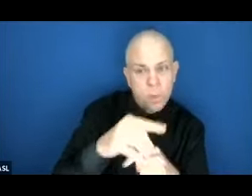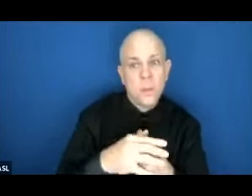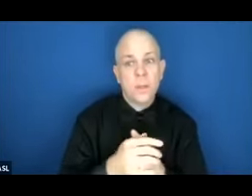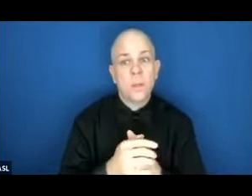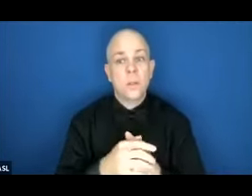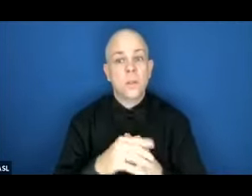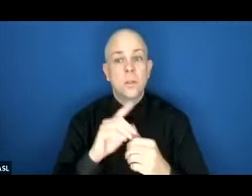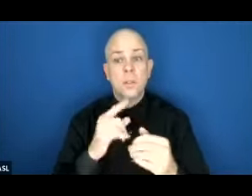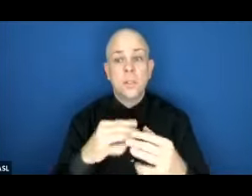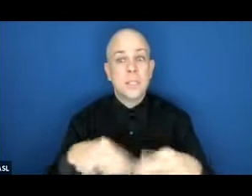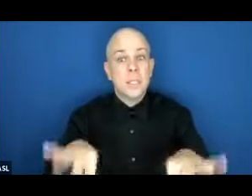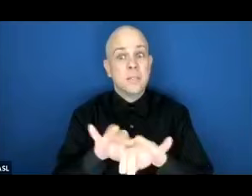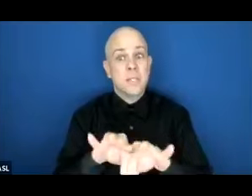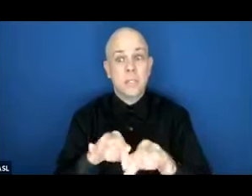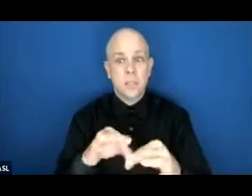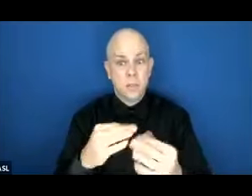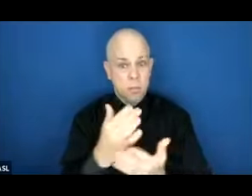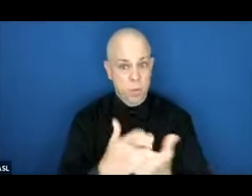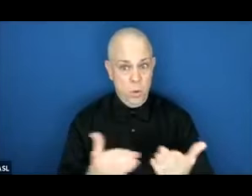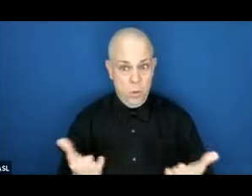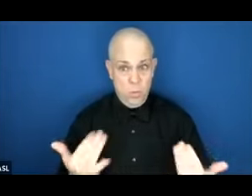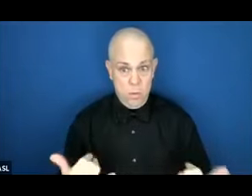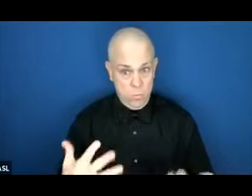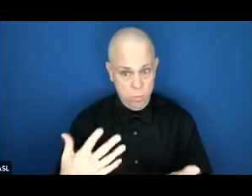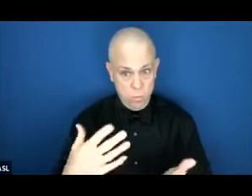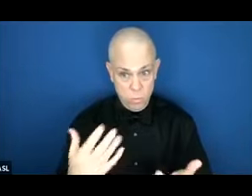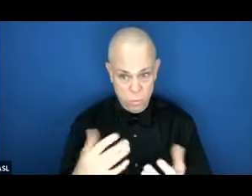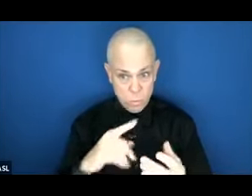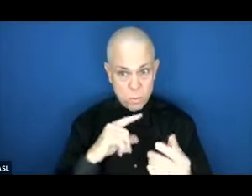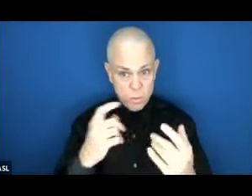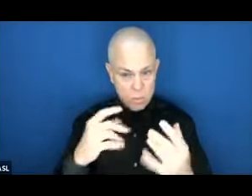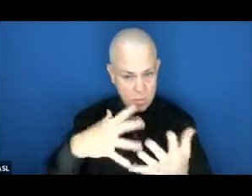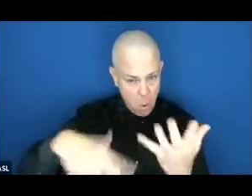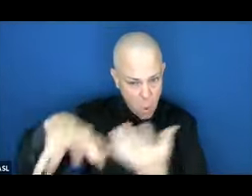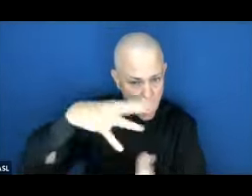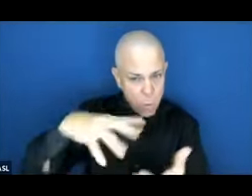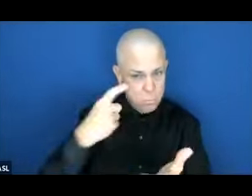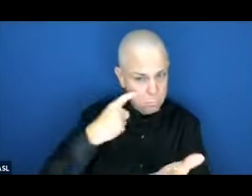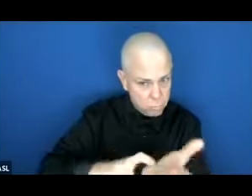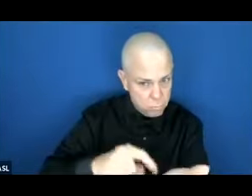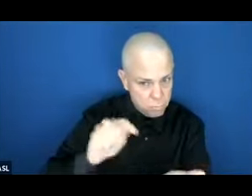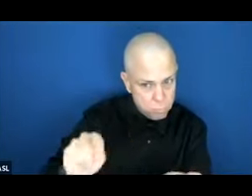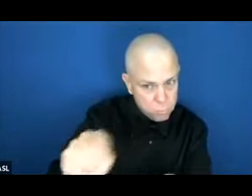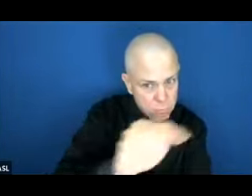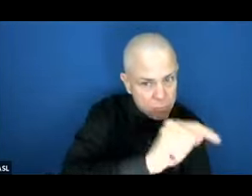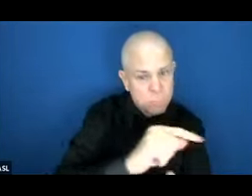smoke throughout the whole incident on the the west side the southern side